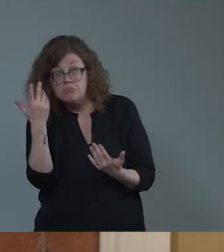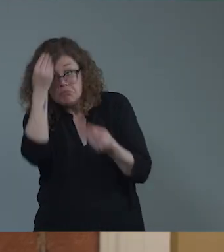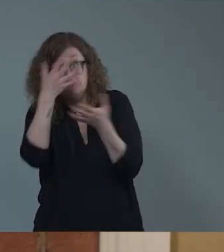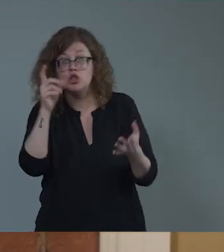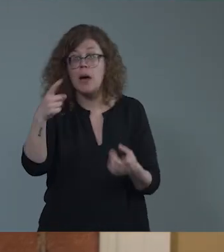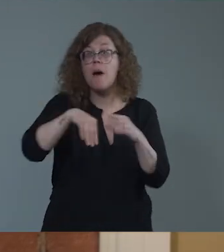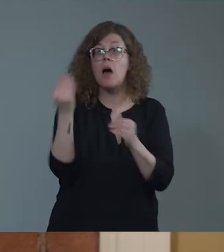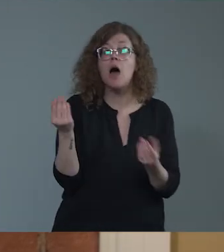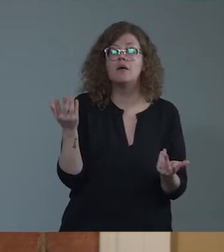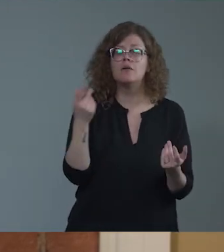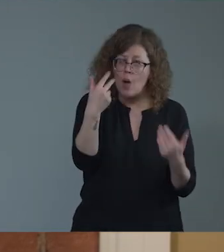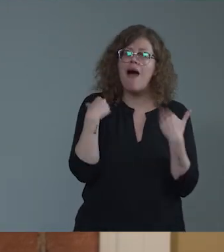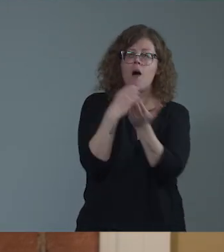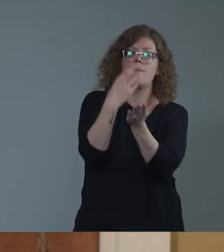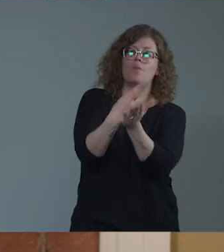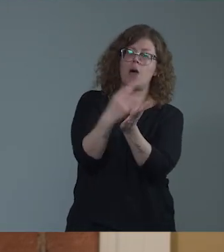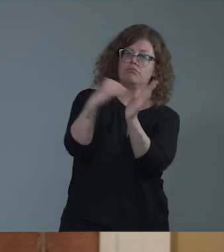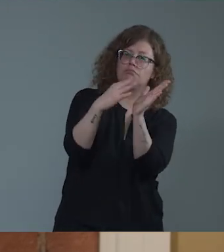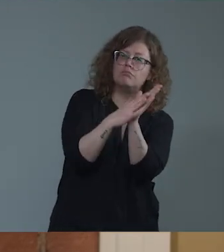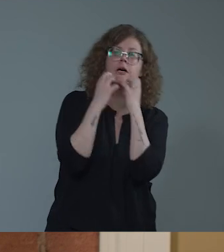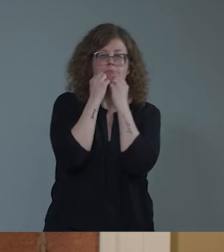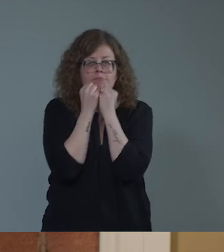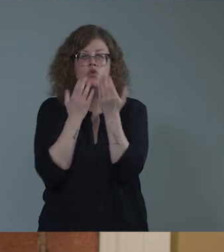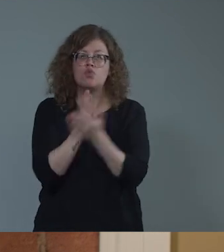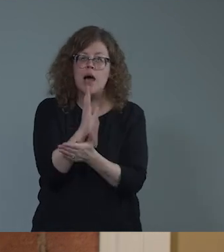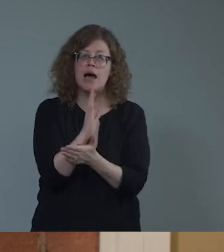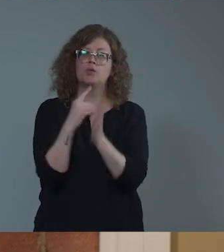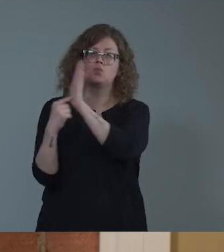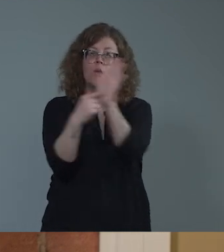as well as who's responsible for removing it, should it already to come out?